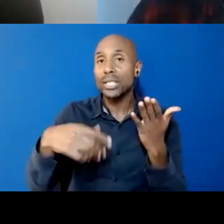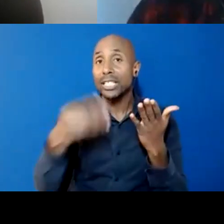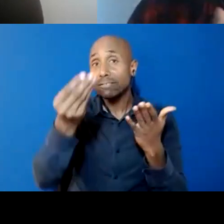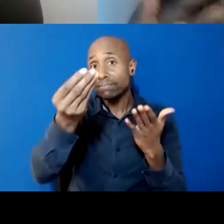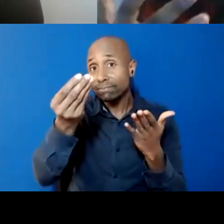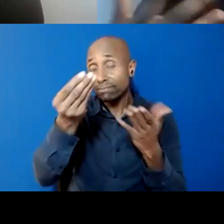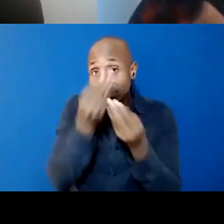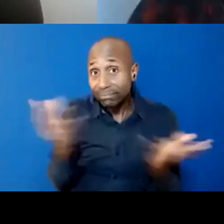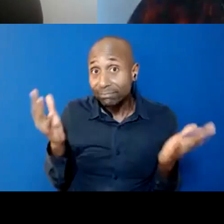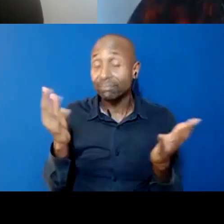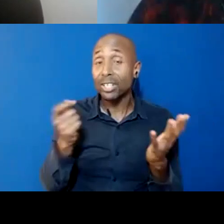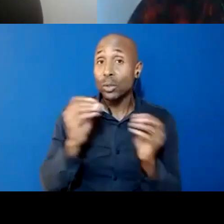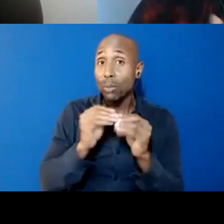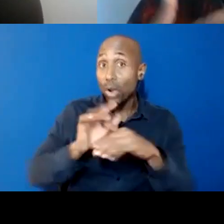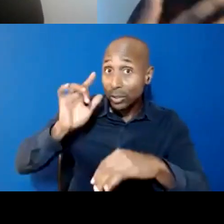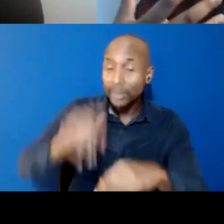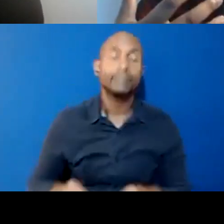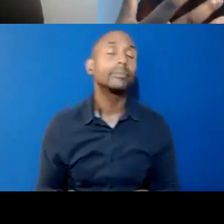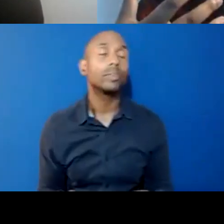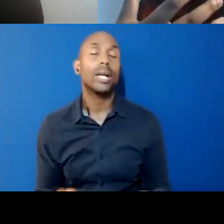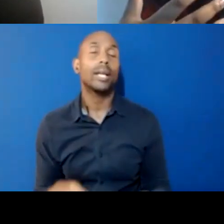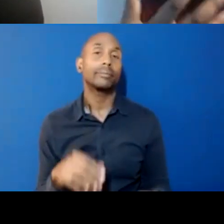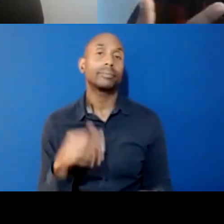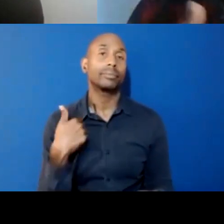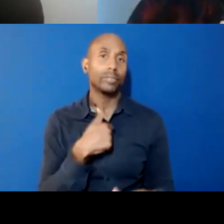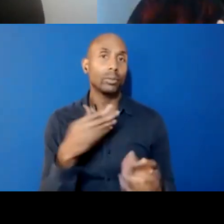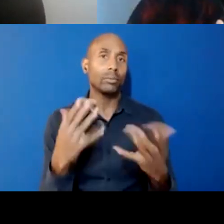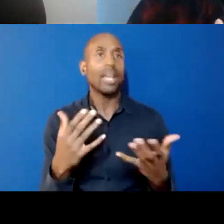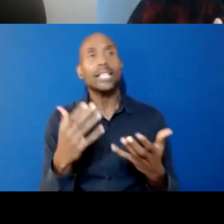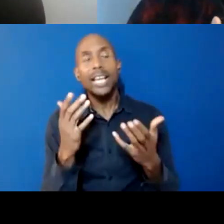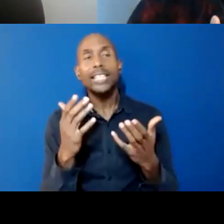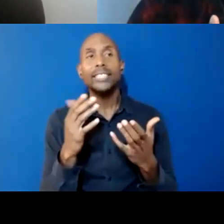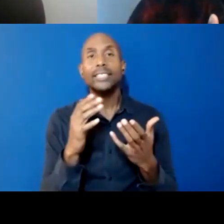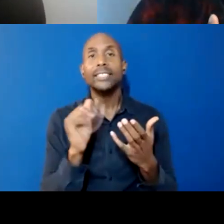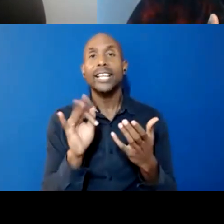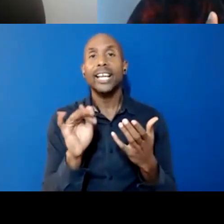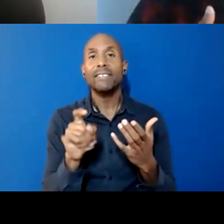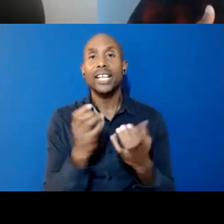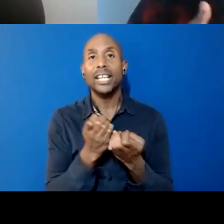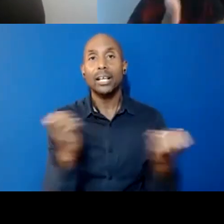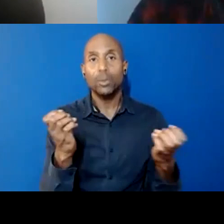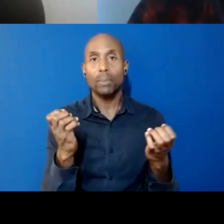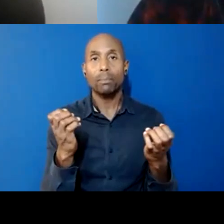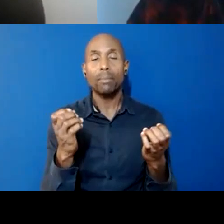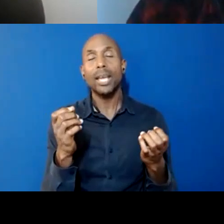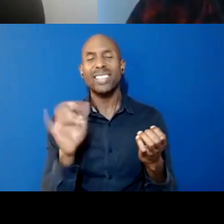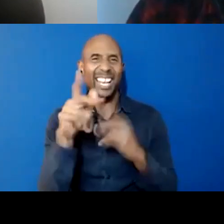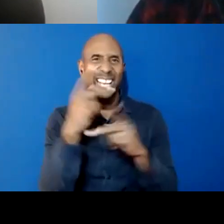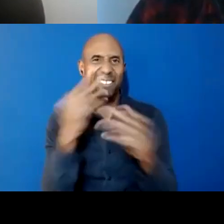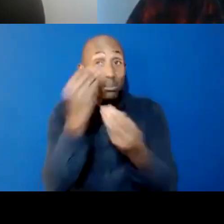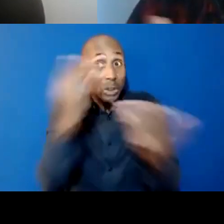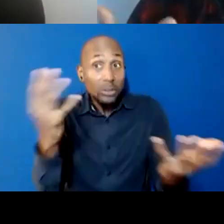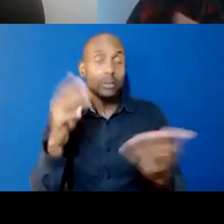If something broke, we try to get the students to be forthcoming, but we would be in the